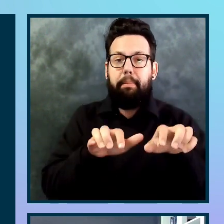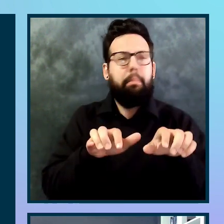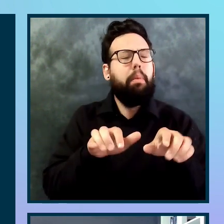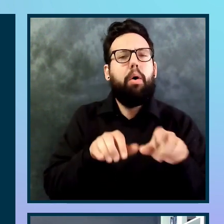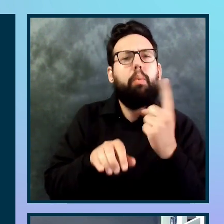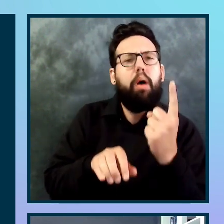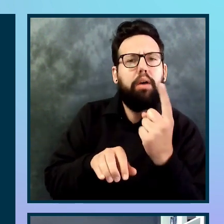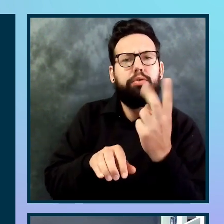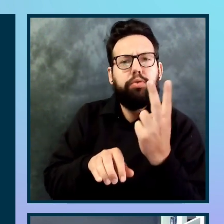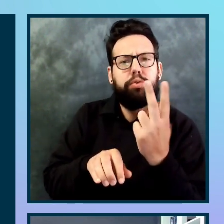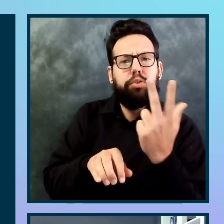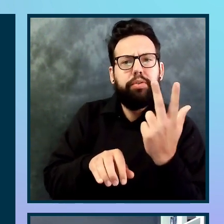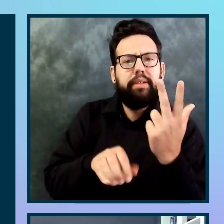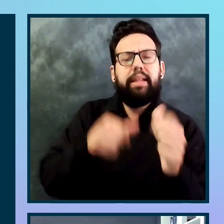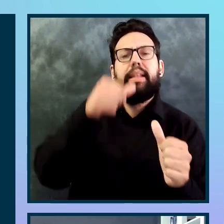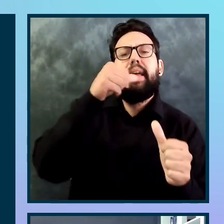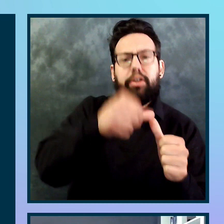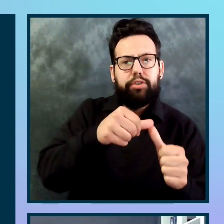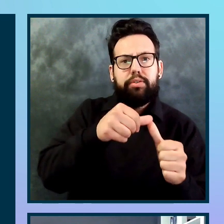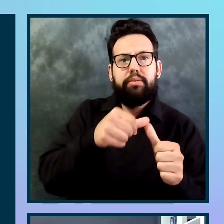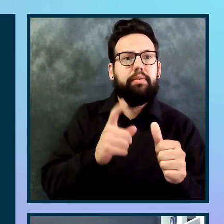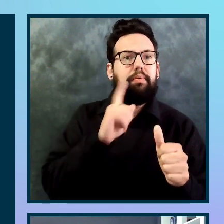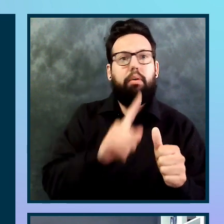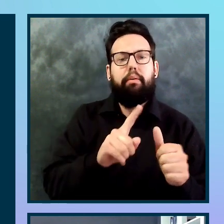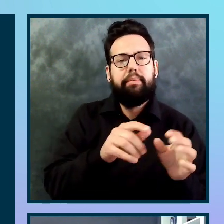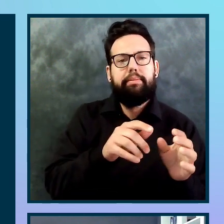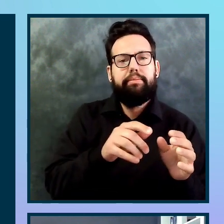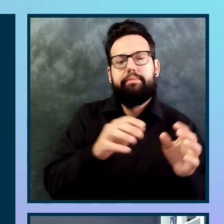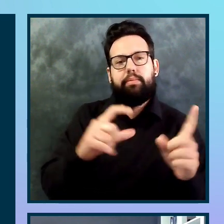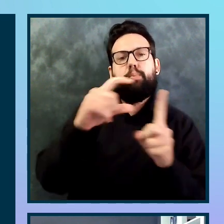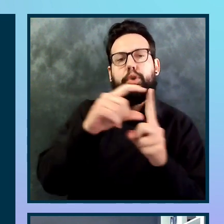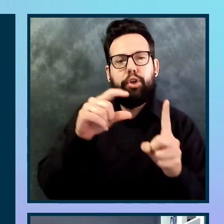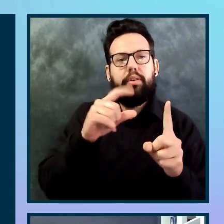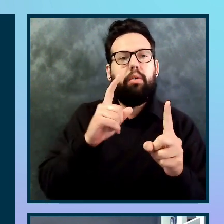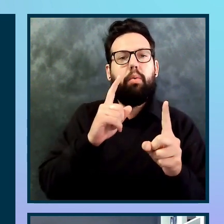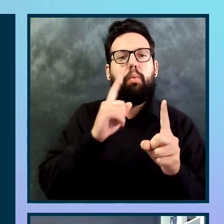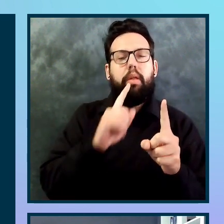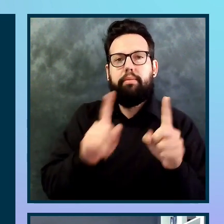when you start typing. So to develop, to design this component,